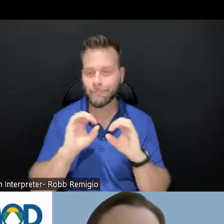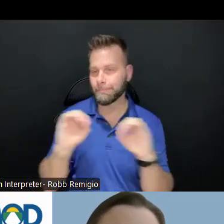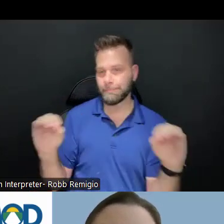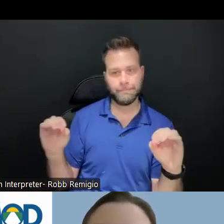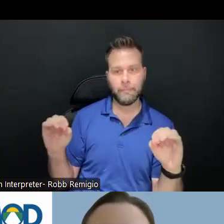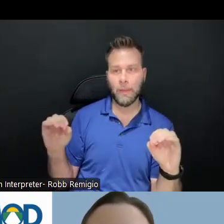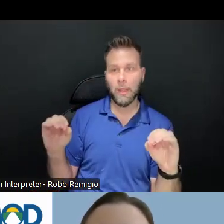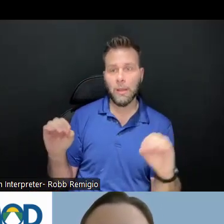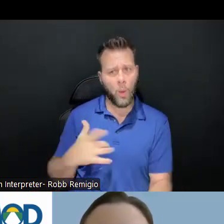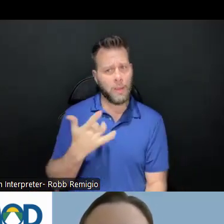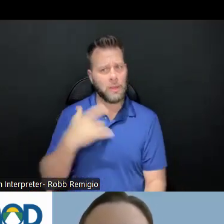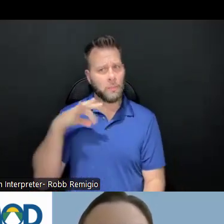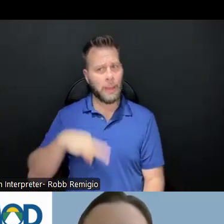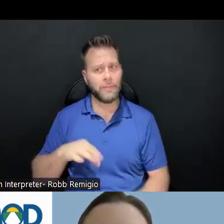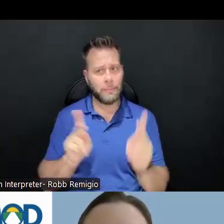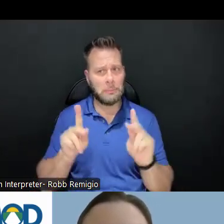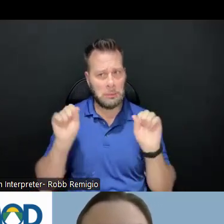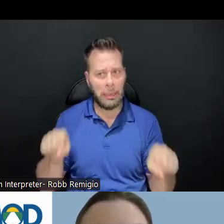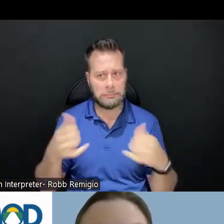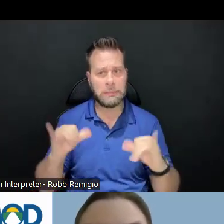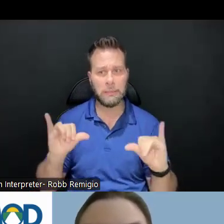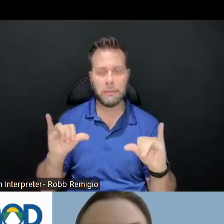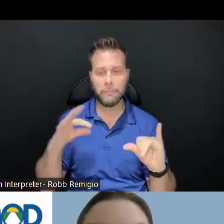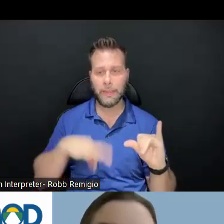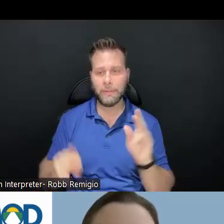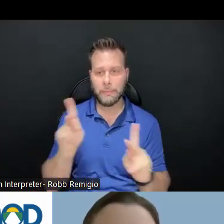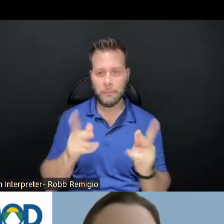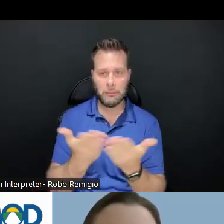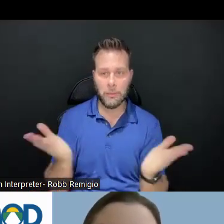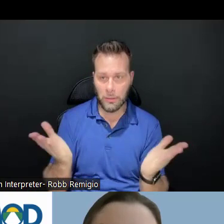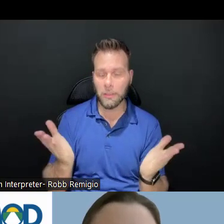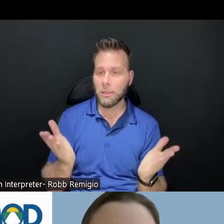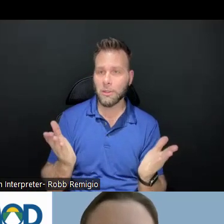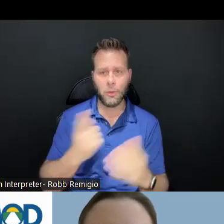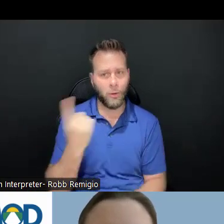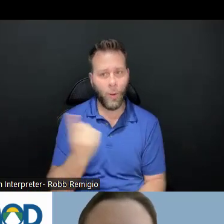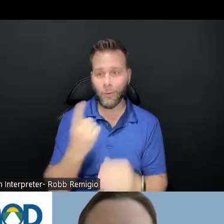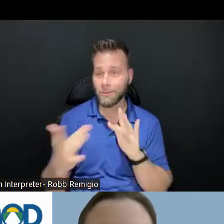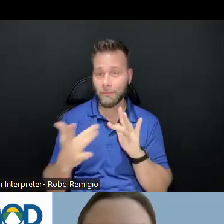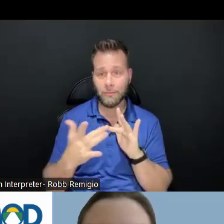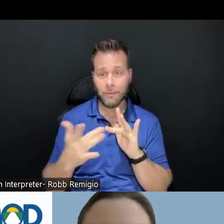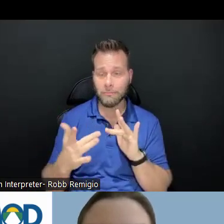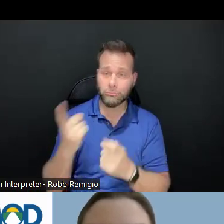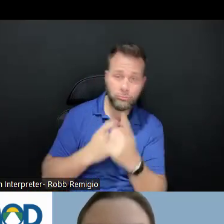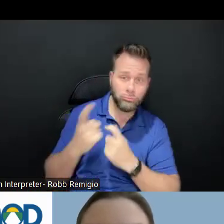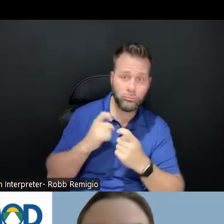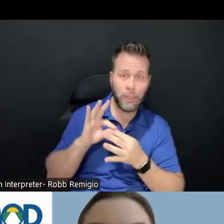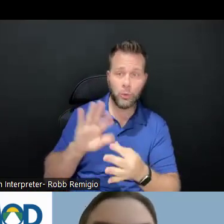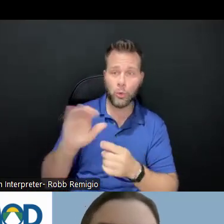services for vendor door list RS, but we think we can be helpful in other ways.